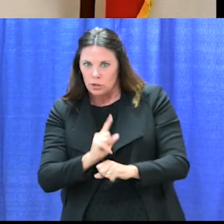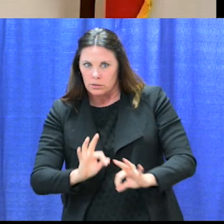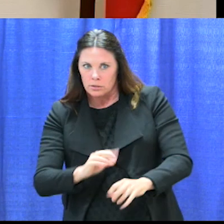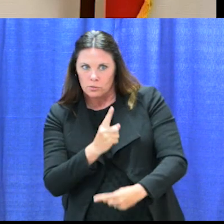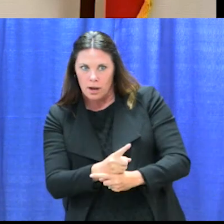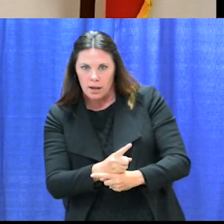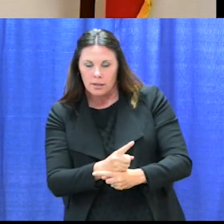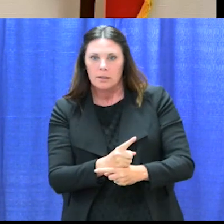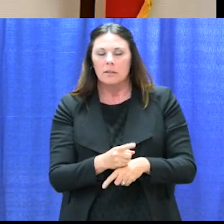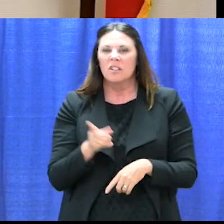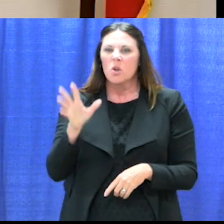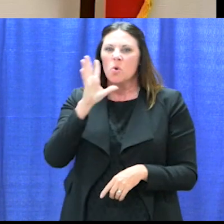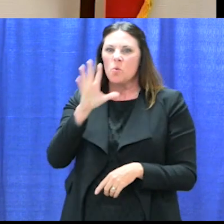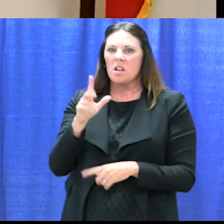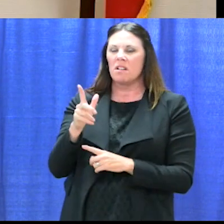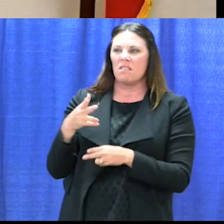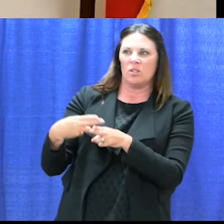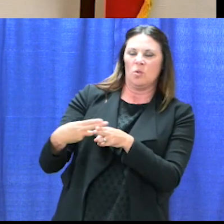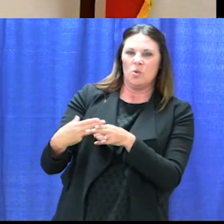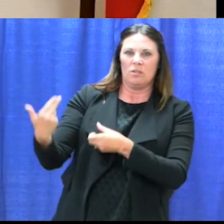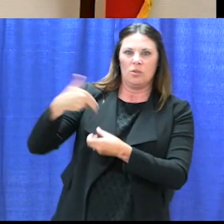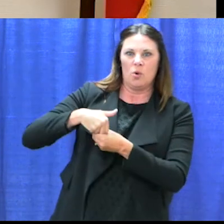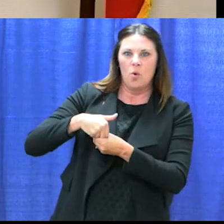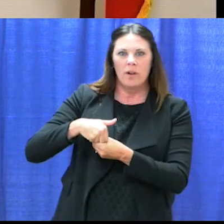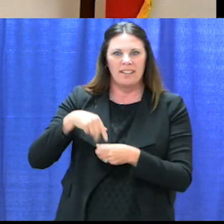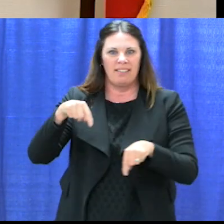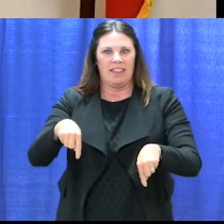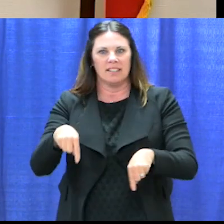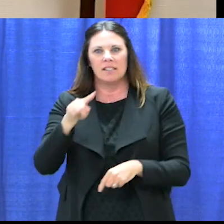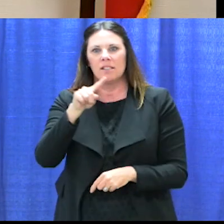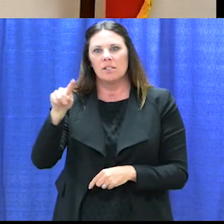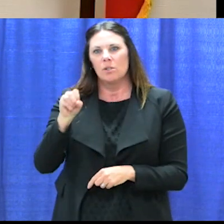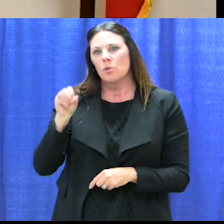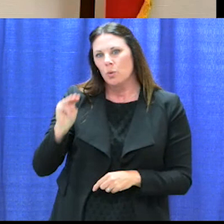for some of our questions in places where we need technical assistance.